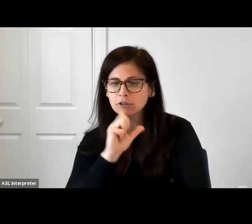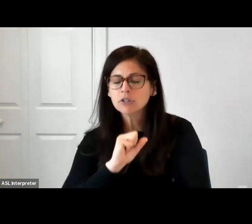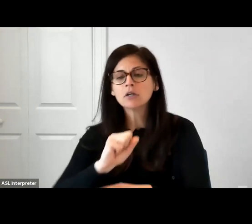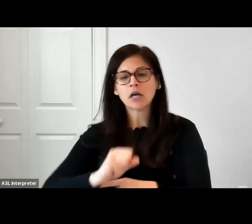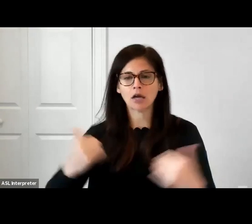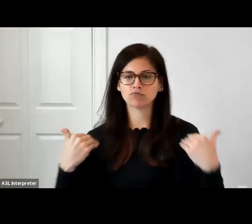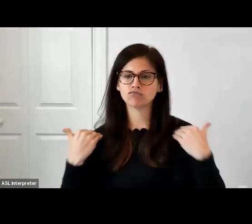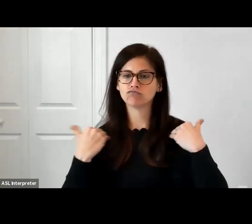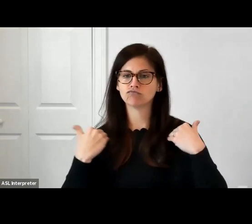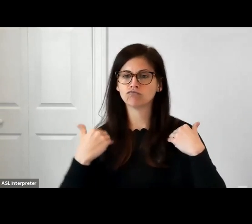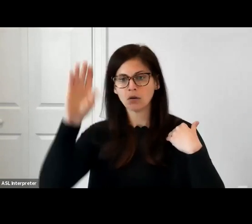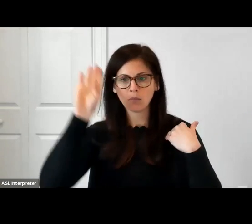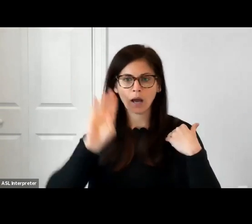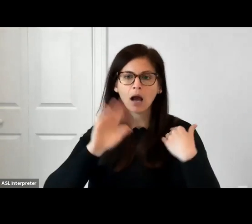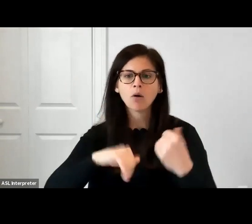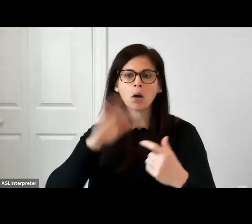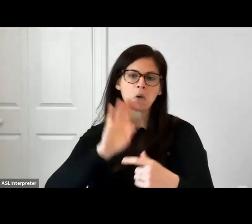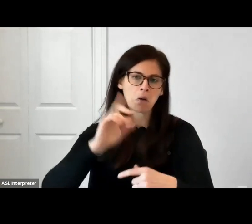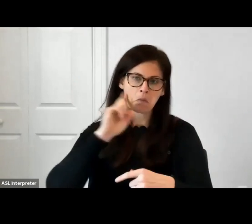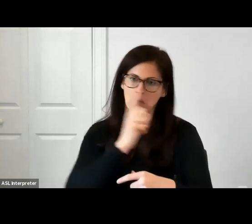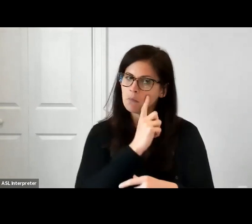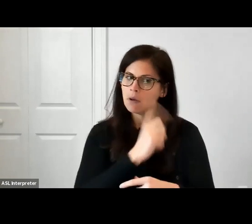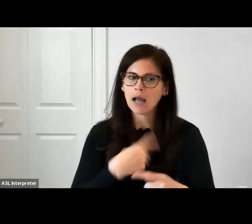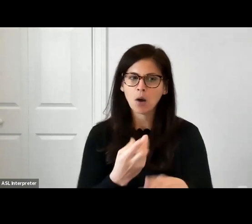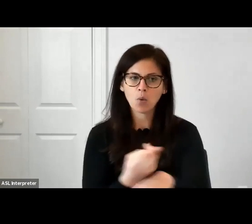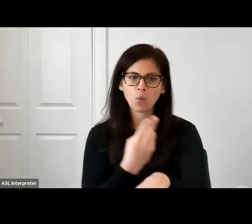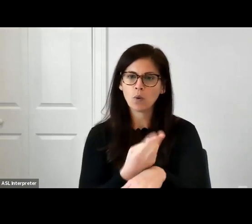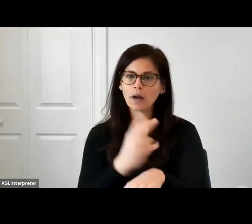and brown eyes and I am wearing a tan top today.